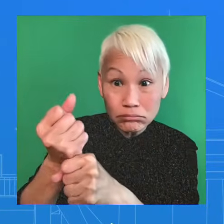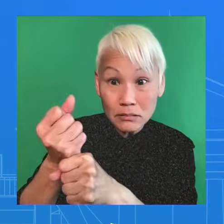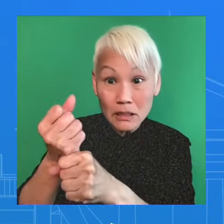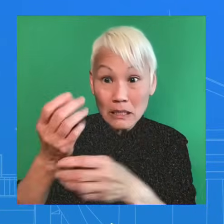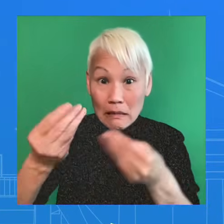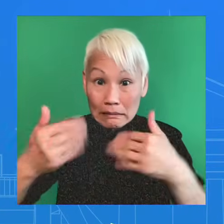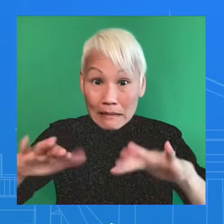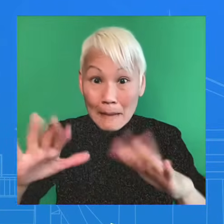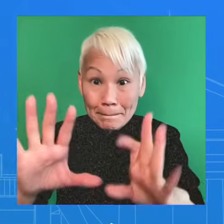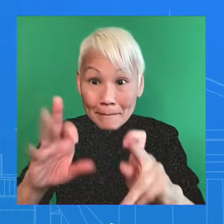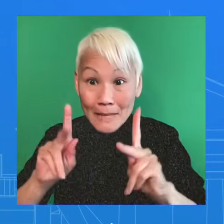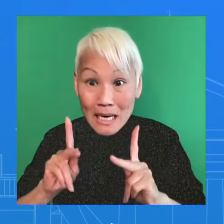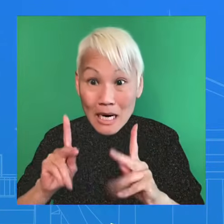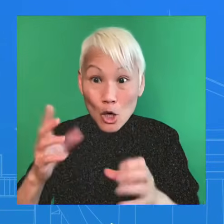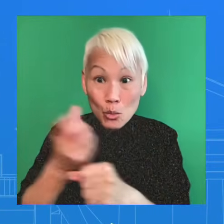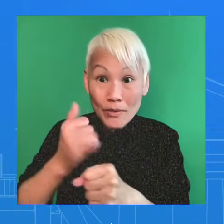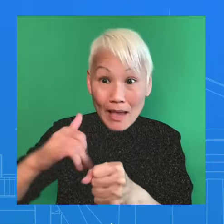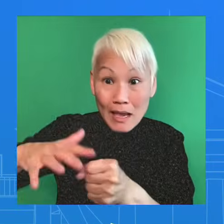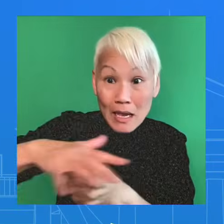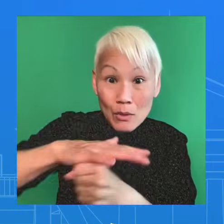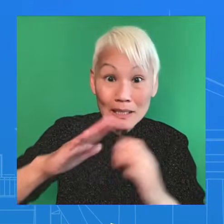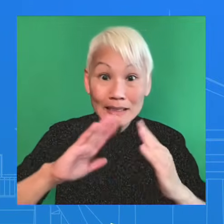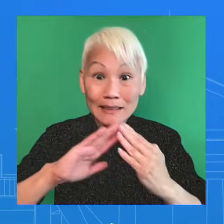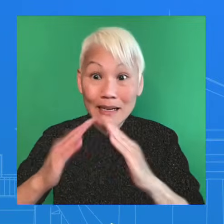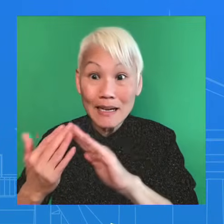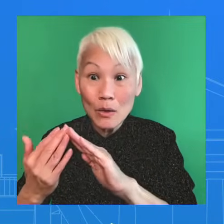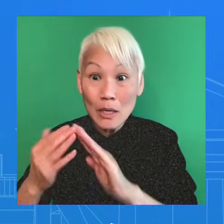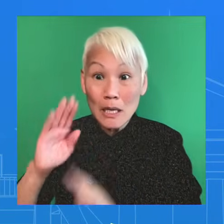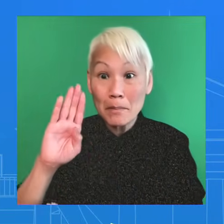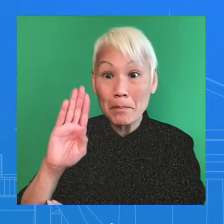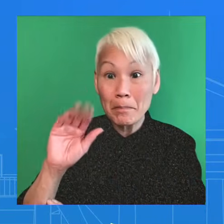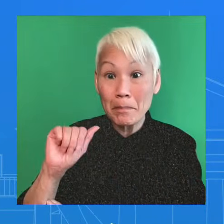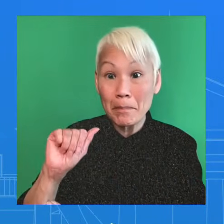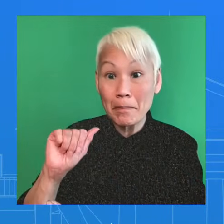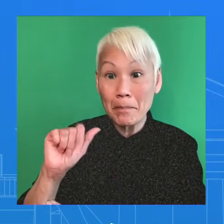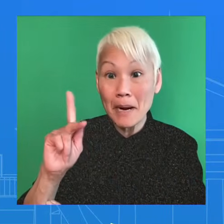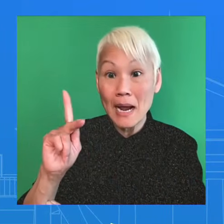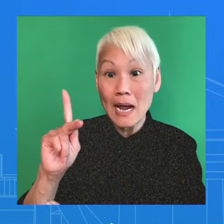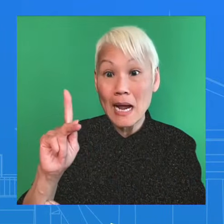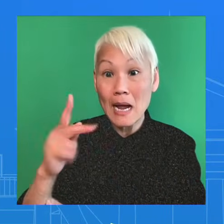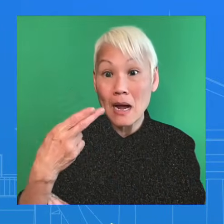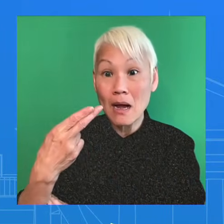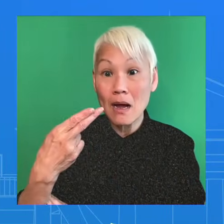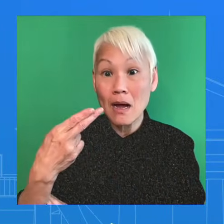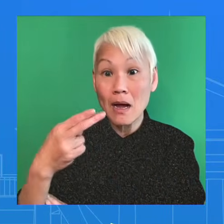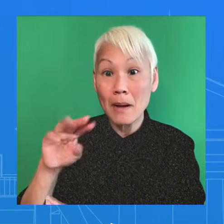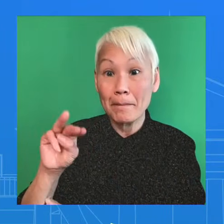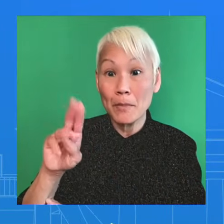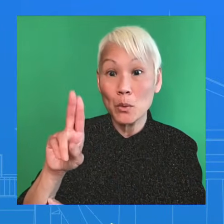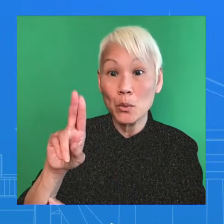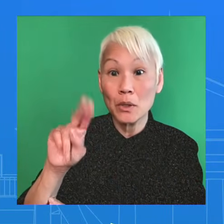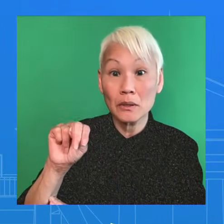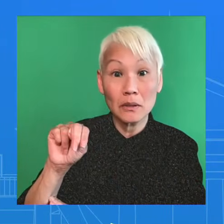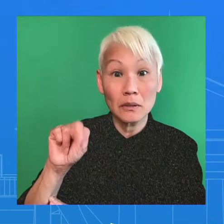this thing, you know, day by day. There have --there has been continued vicious fighting in the Donbas area.